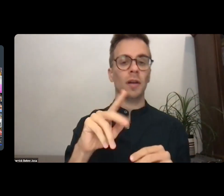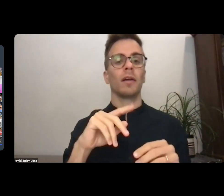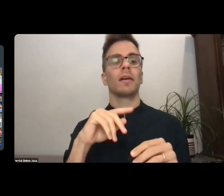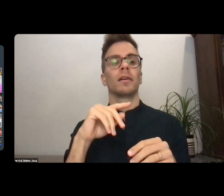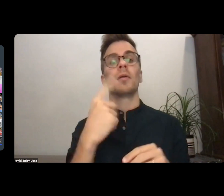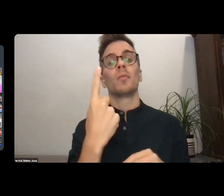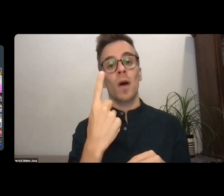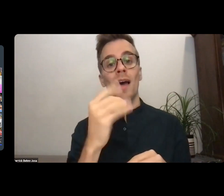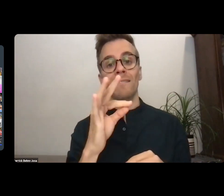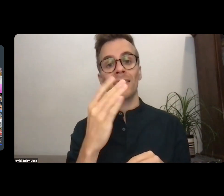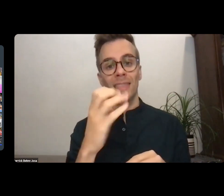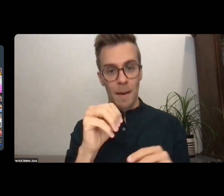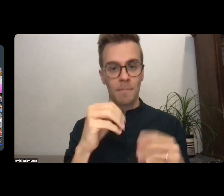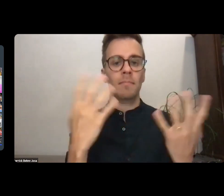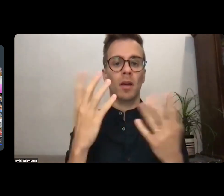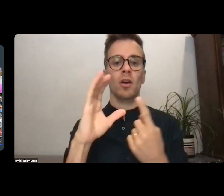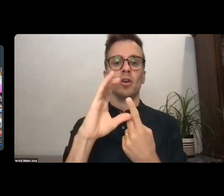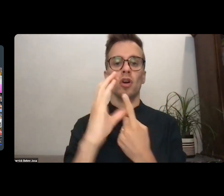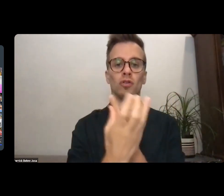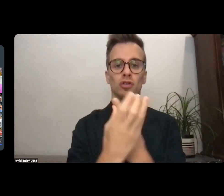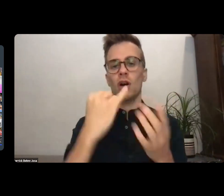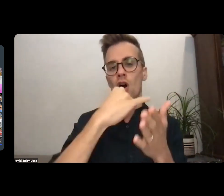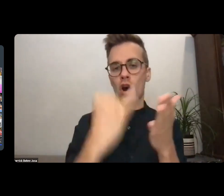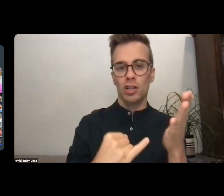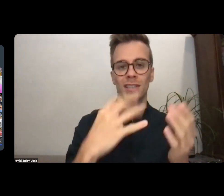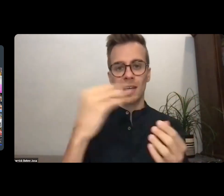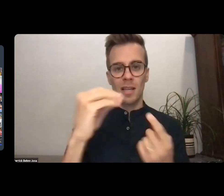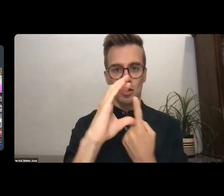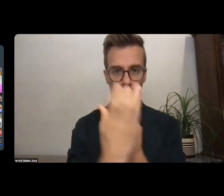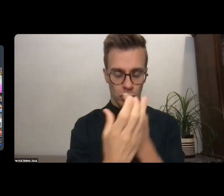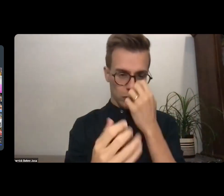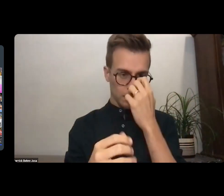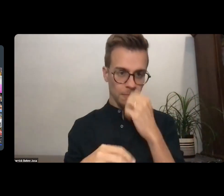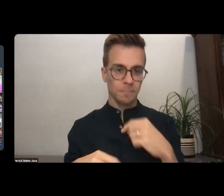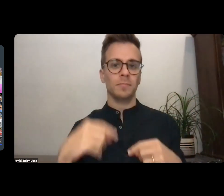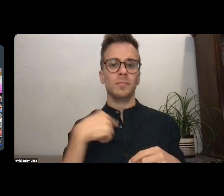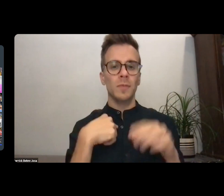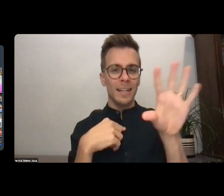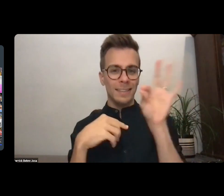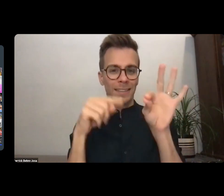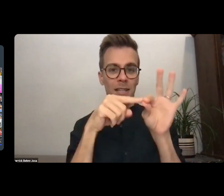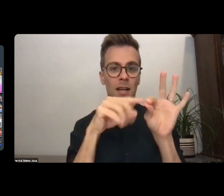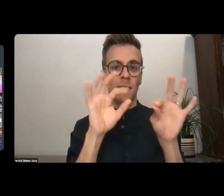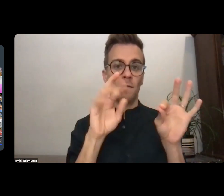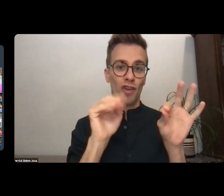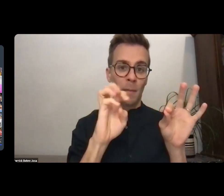etc., just as a broad scope. And then we looked at cultural arts and culture.